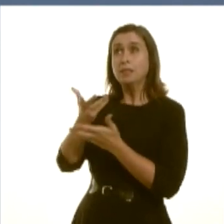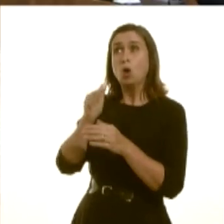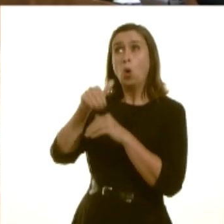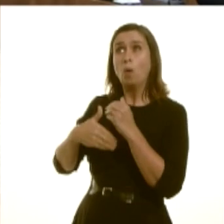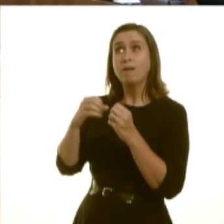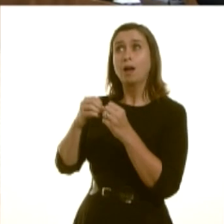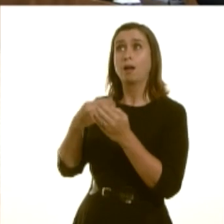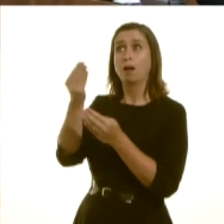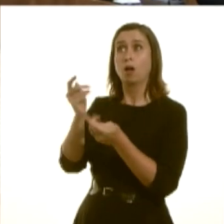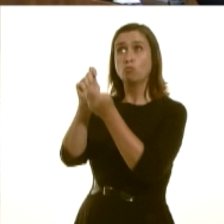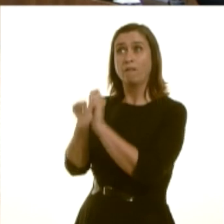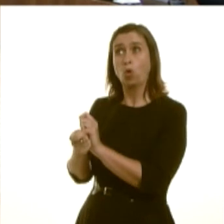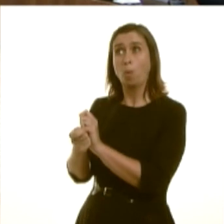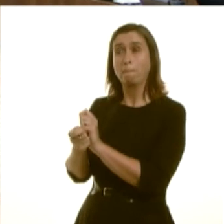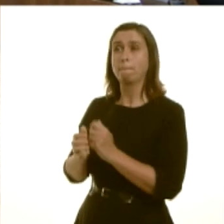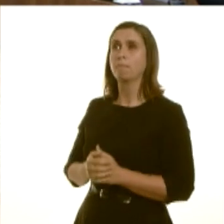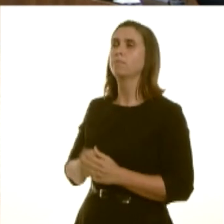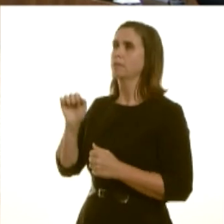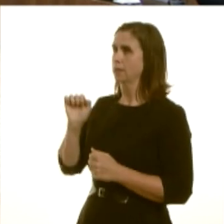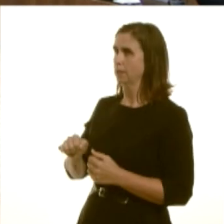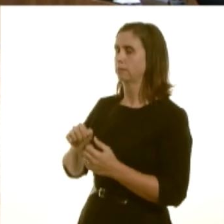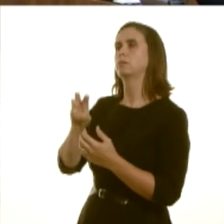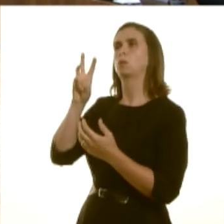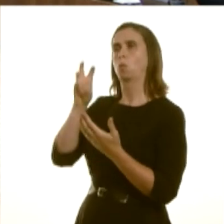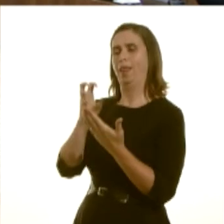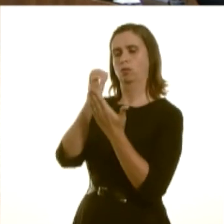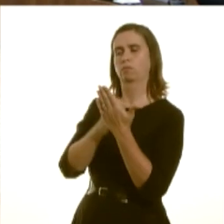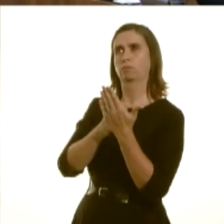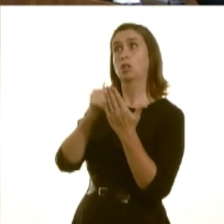Carwyn Jones: Yes. A constitutional convention; Wales’s underfunding to be dealt with; the